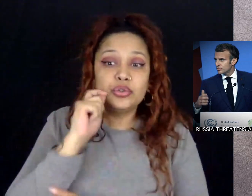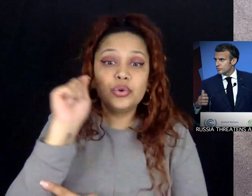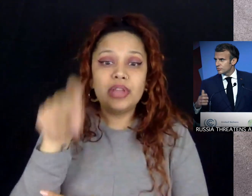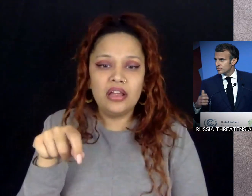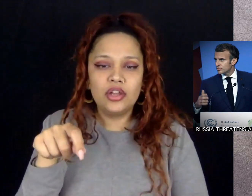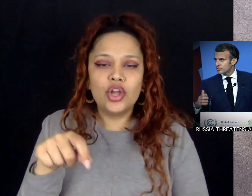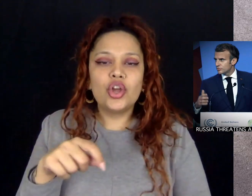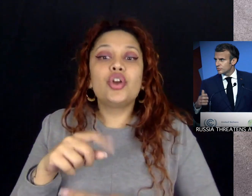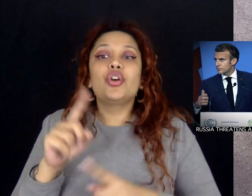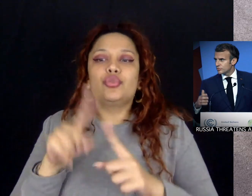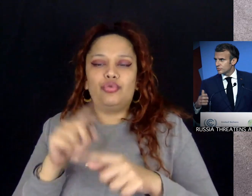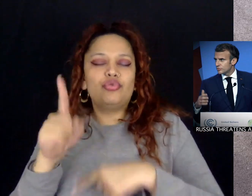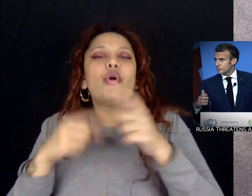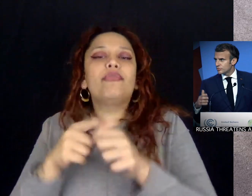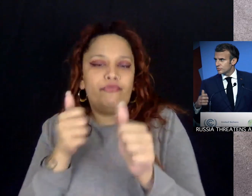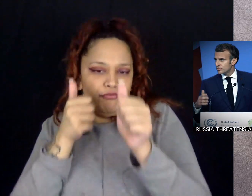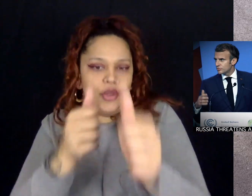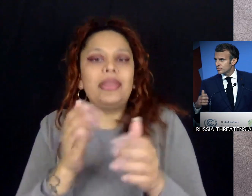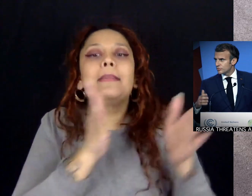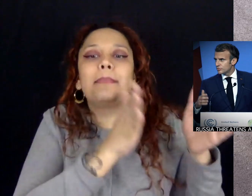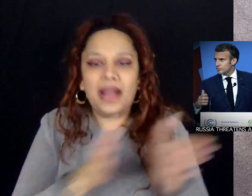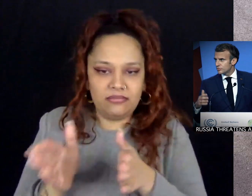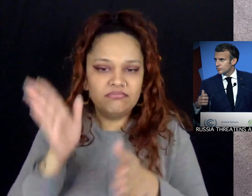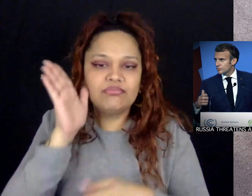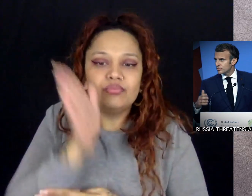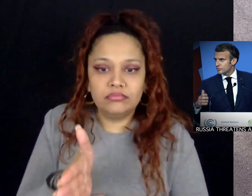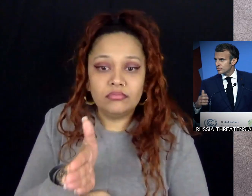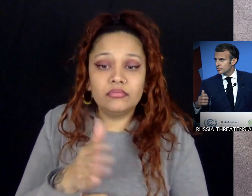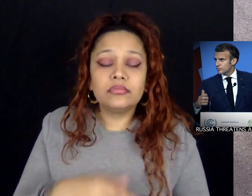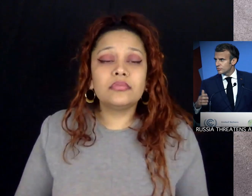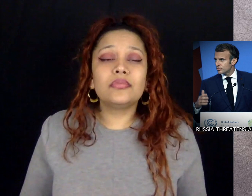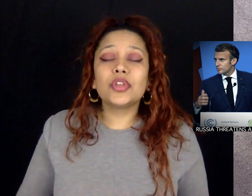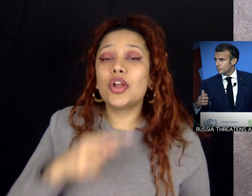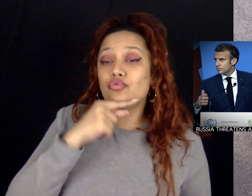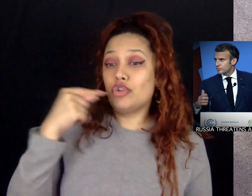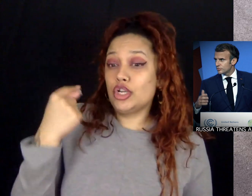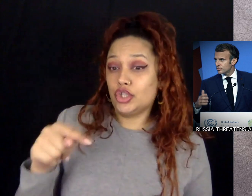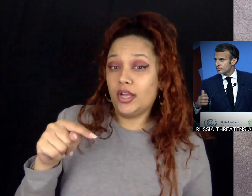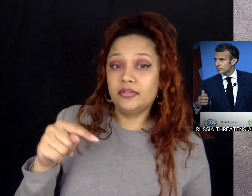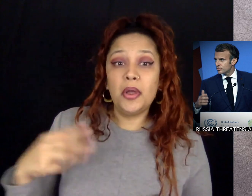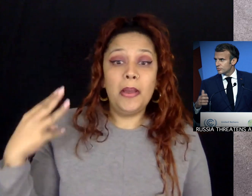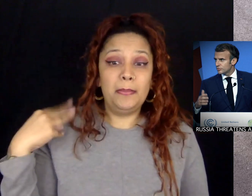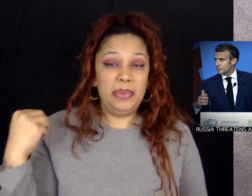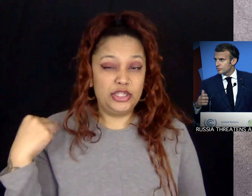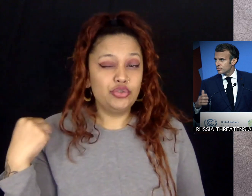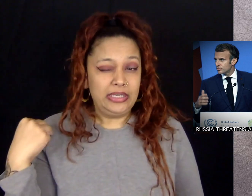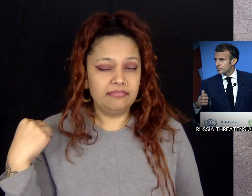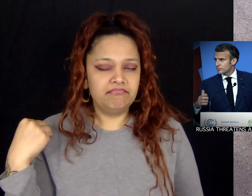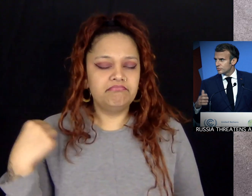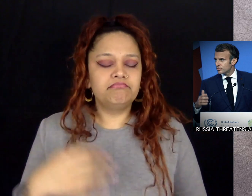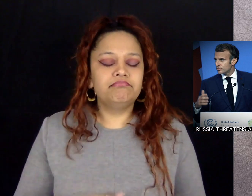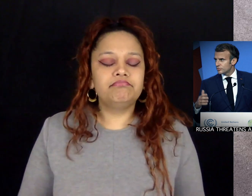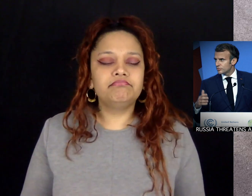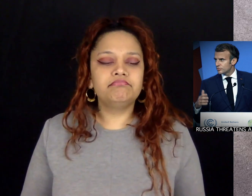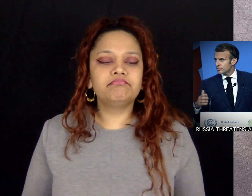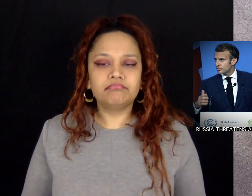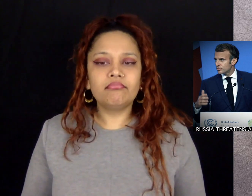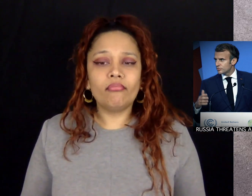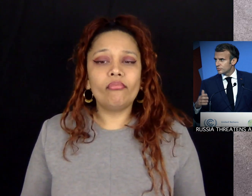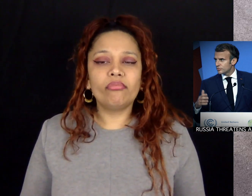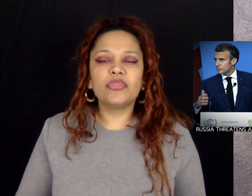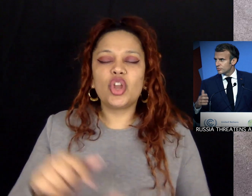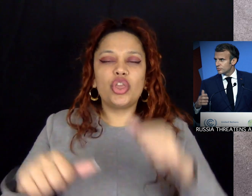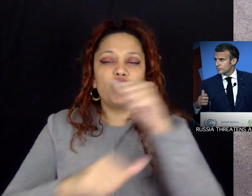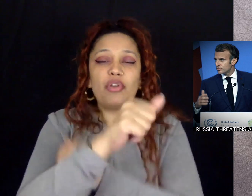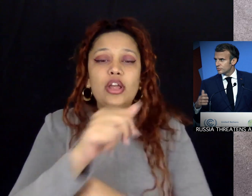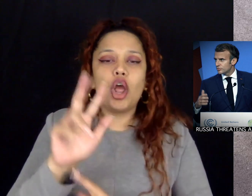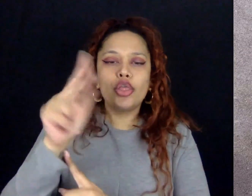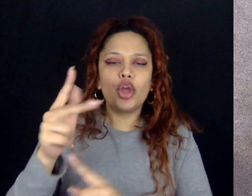Russian President Vladimir Putin said the attack on Ukraine is going according to plan and Russia's